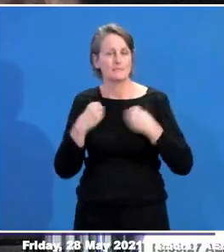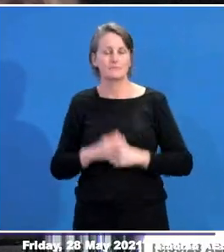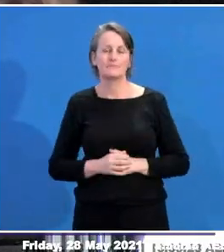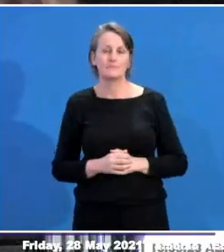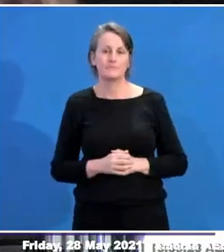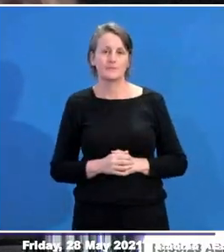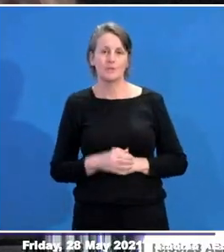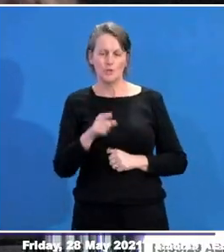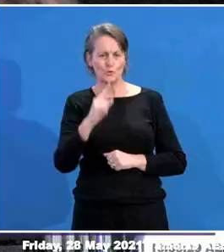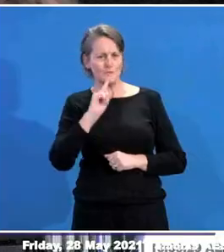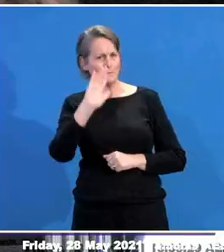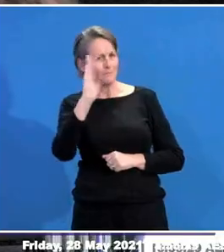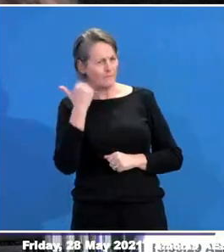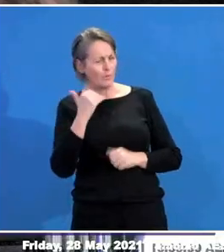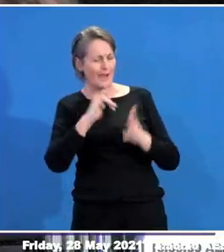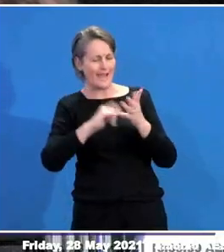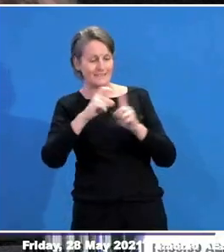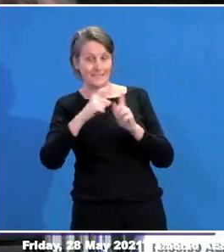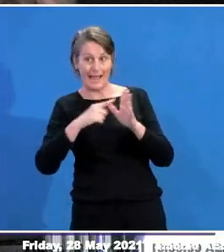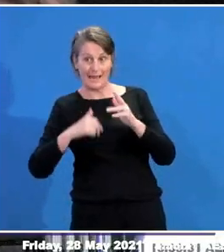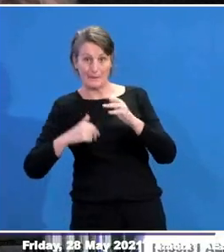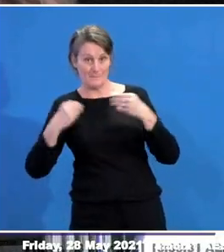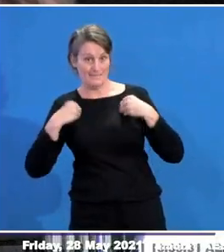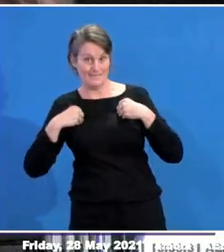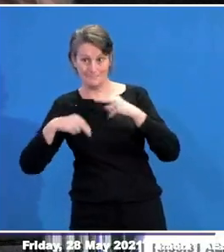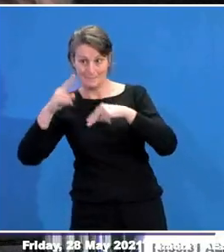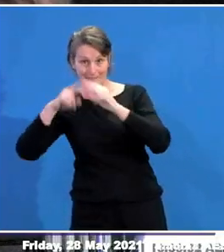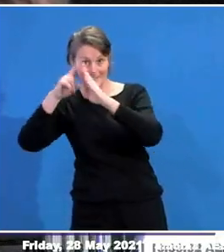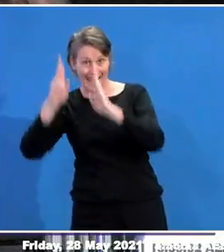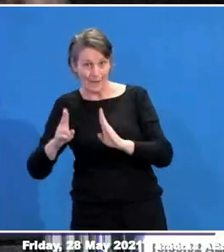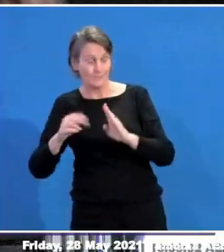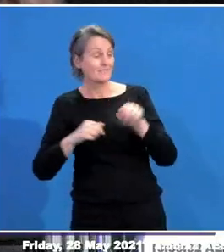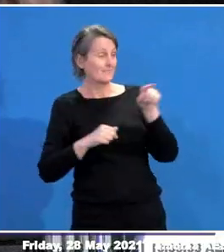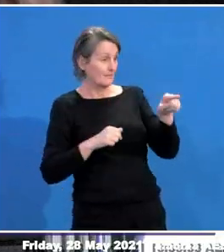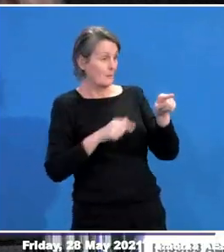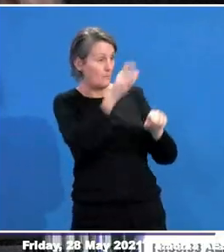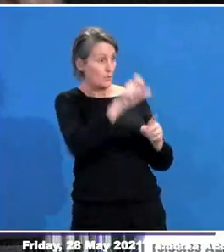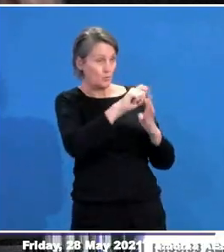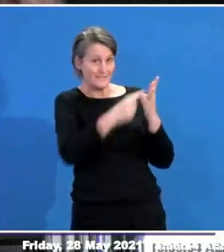and participants, does there also need to be a third person in that